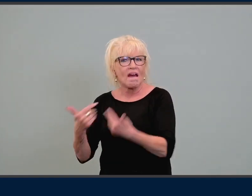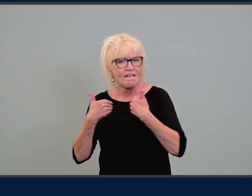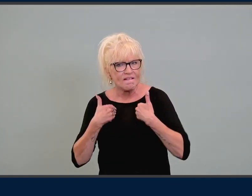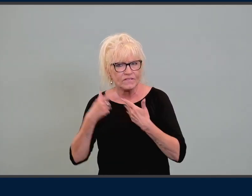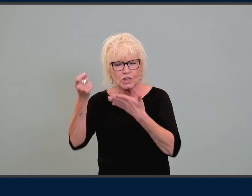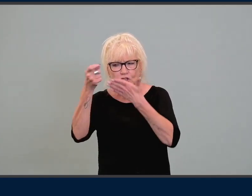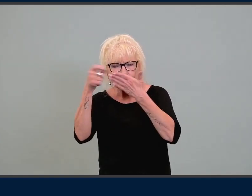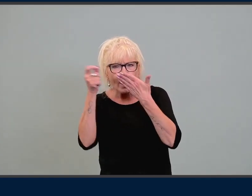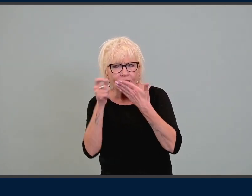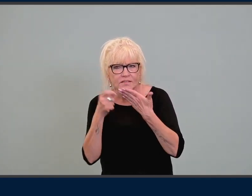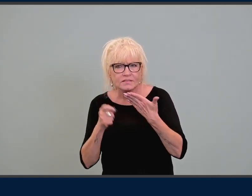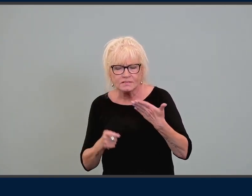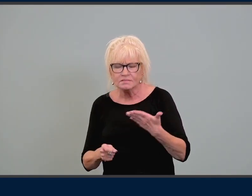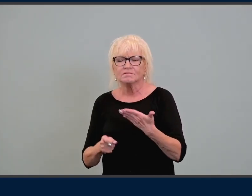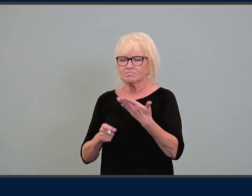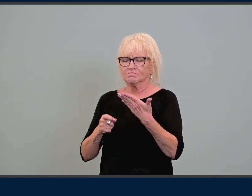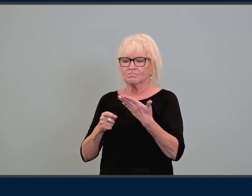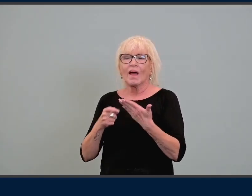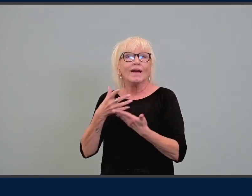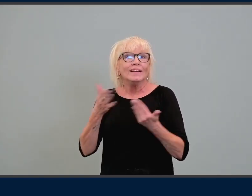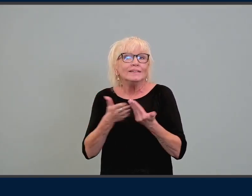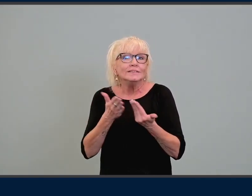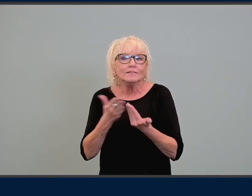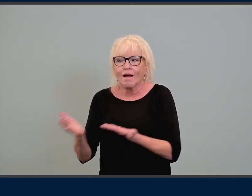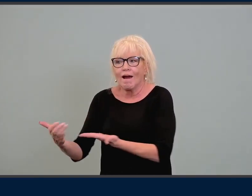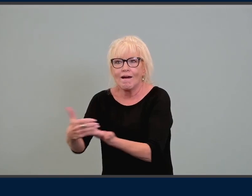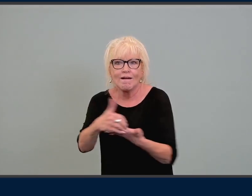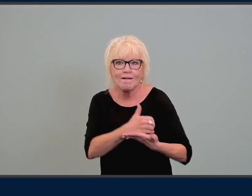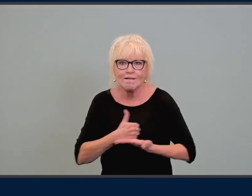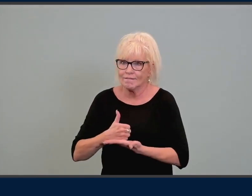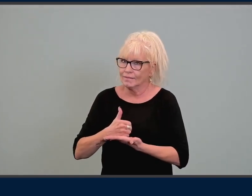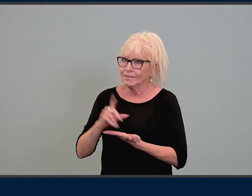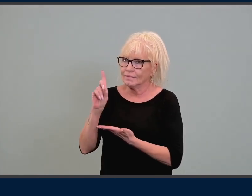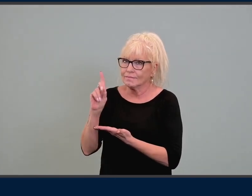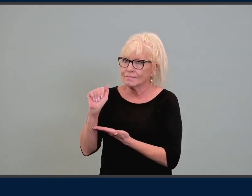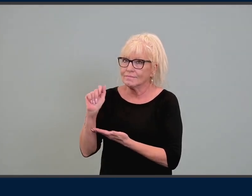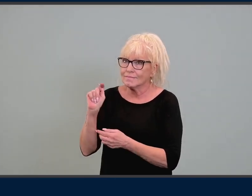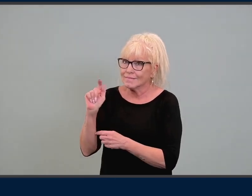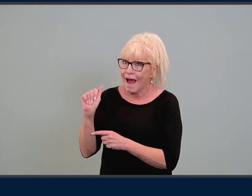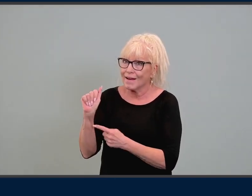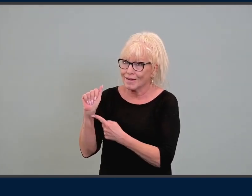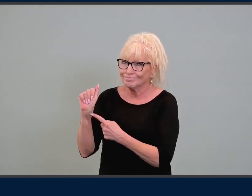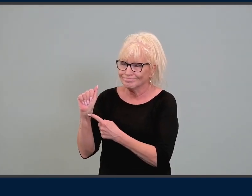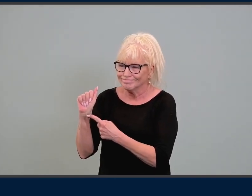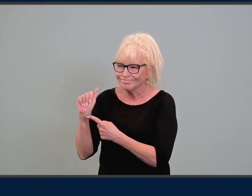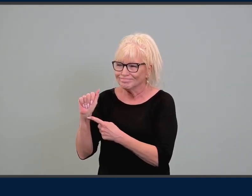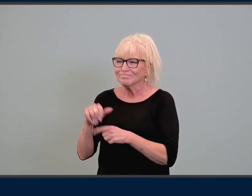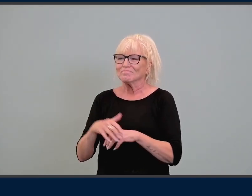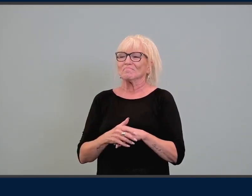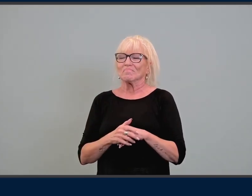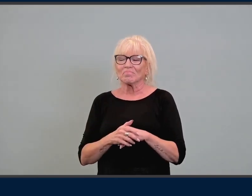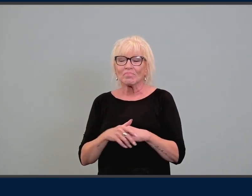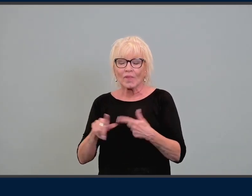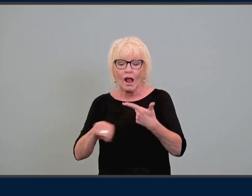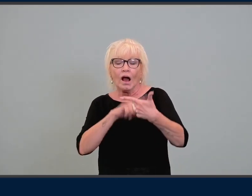is used. It's easy to follow because they do provide a checklist for efficient data collection.